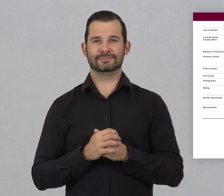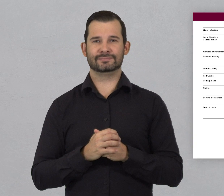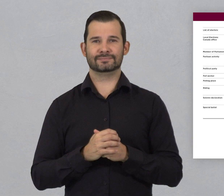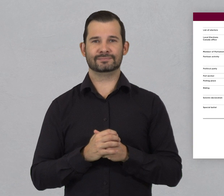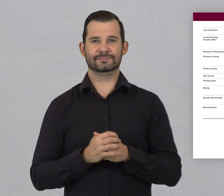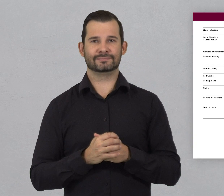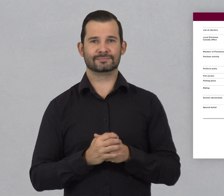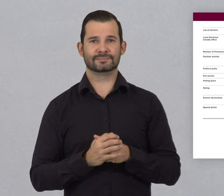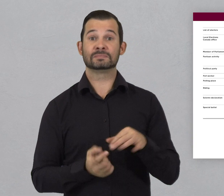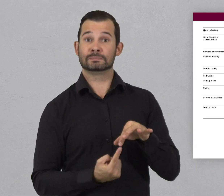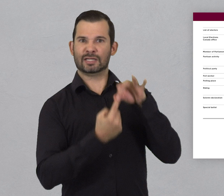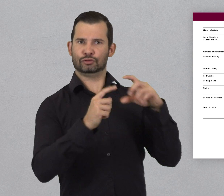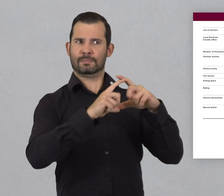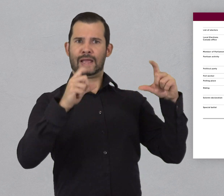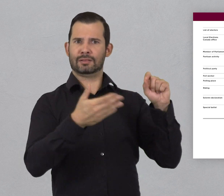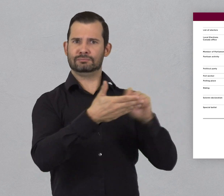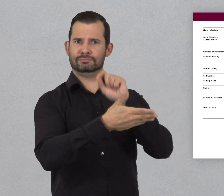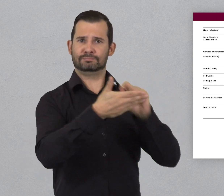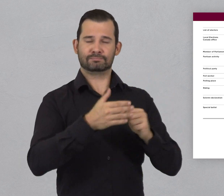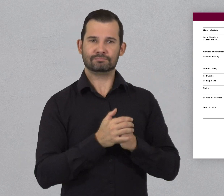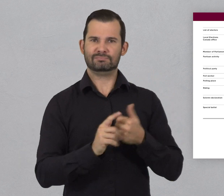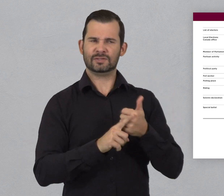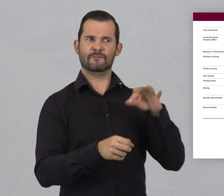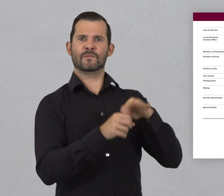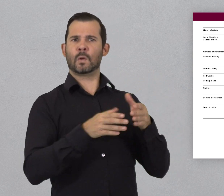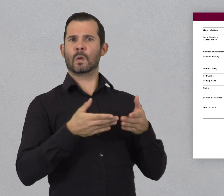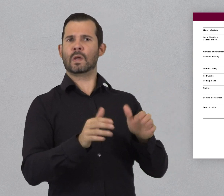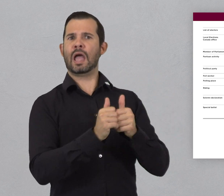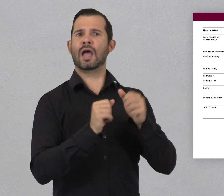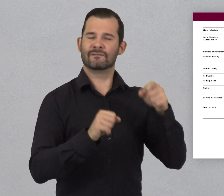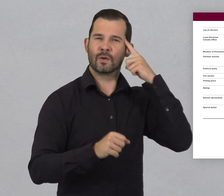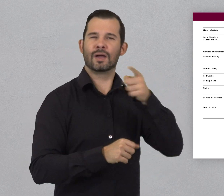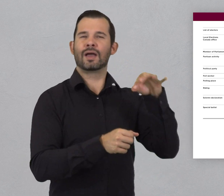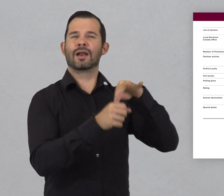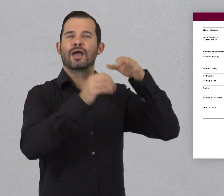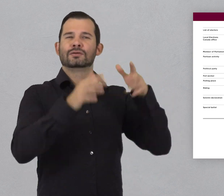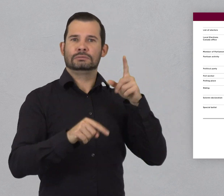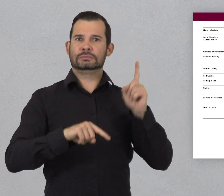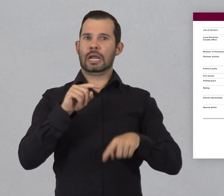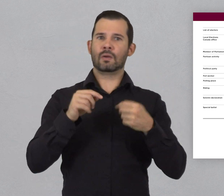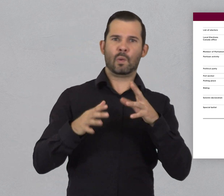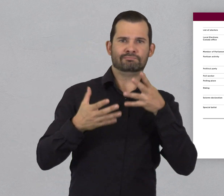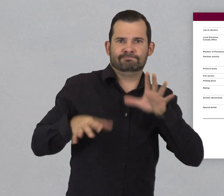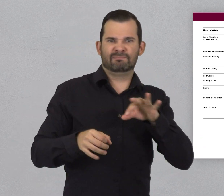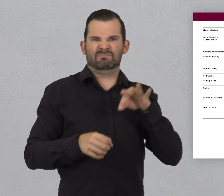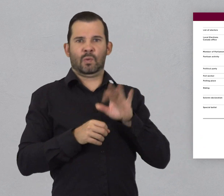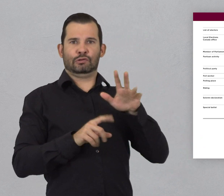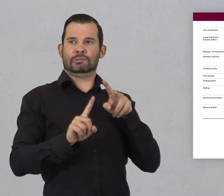Special ballot: A voting method for electors who cannot or do not wish to vote at their assigned